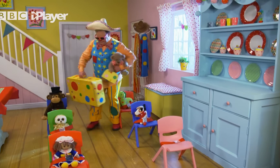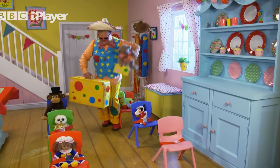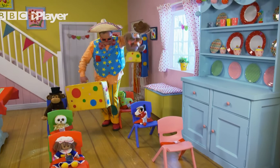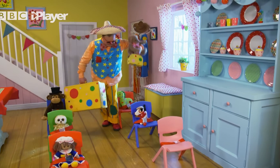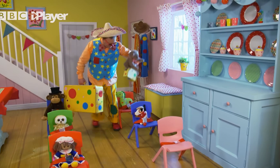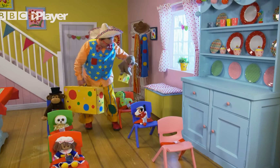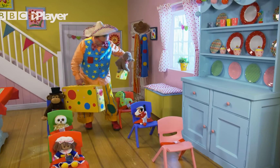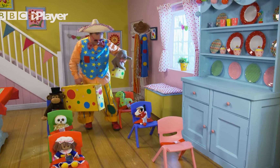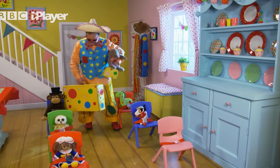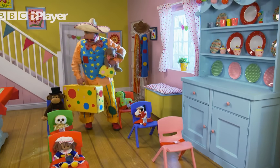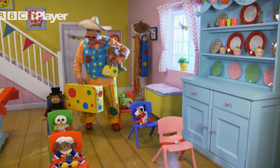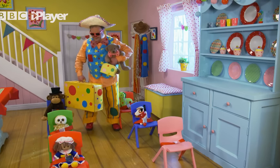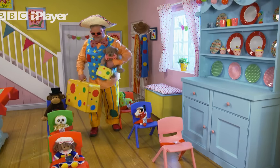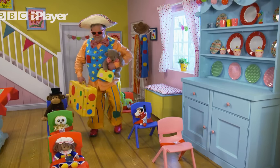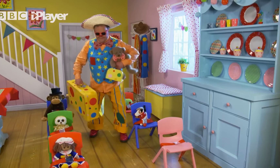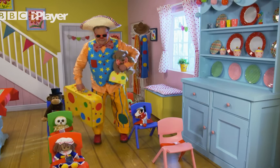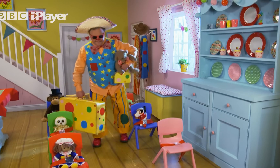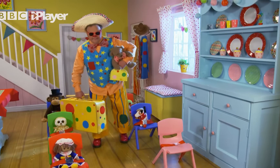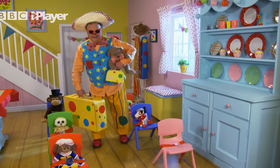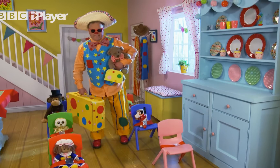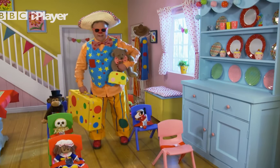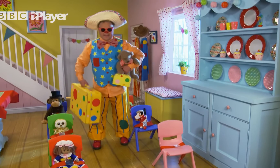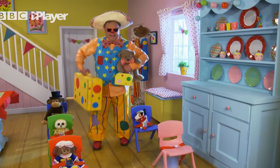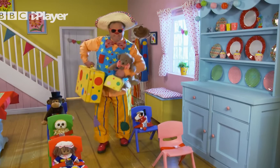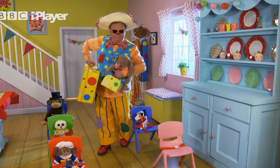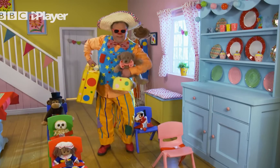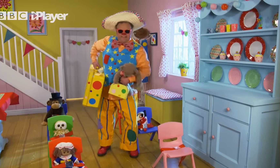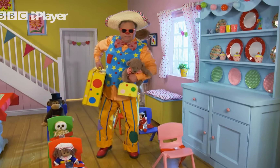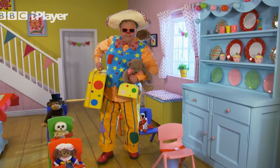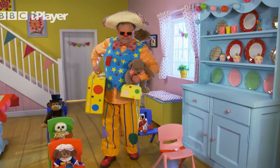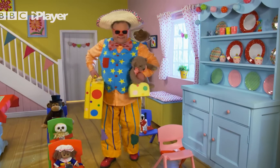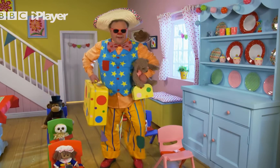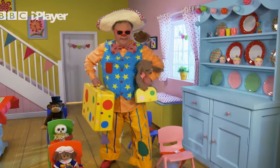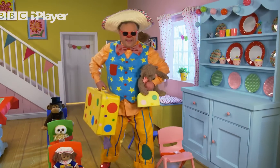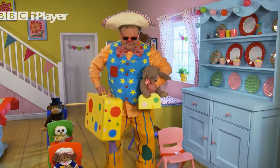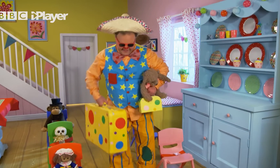oh sorry excuse me sorry dinosaur sorry lord monkey it's a bit tight down here